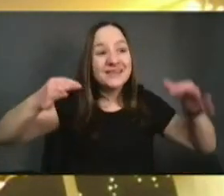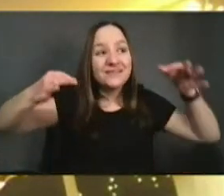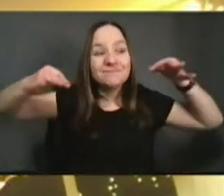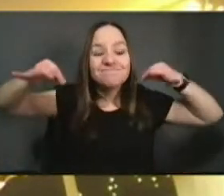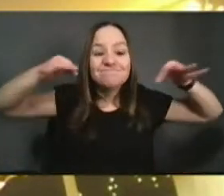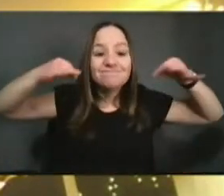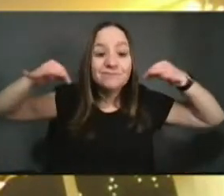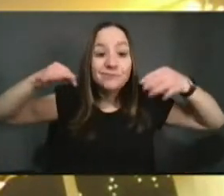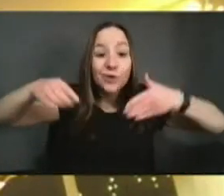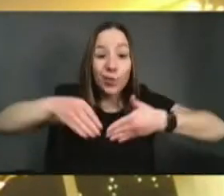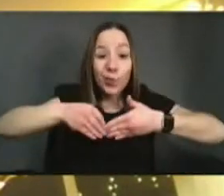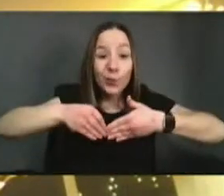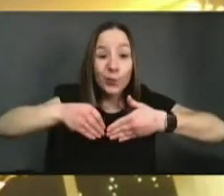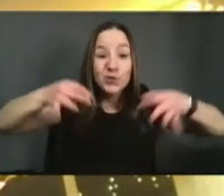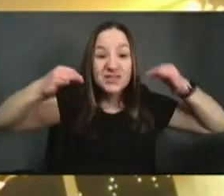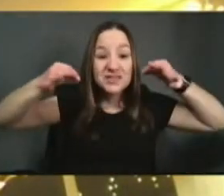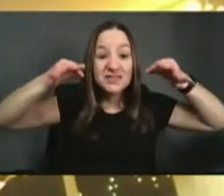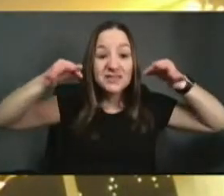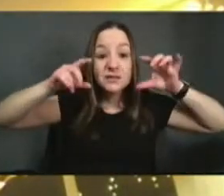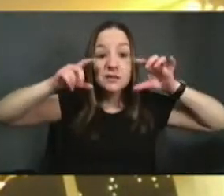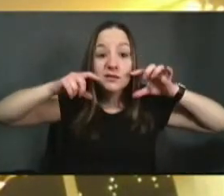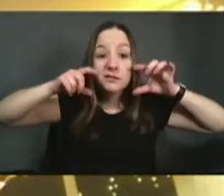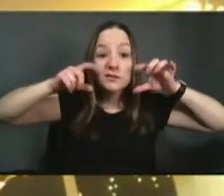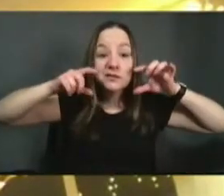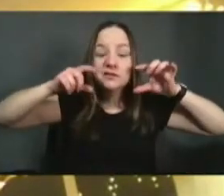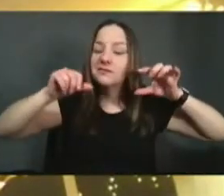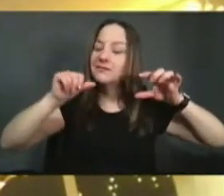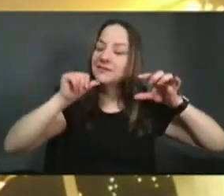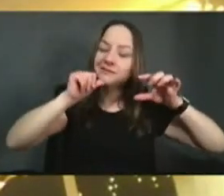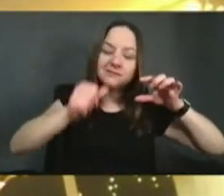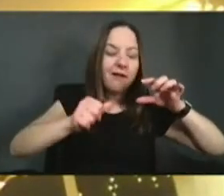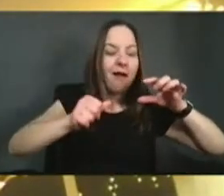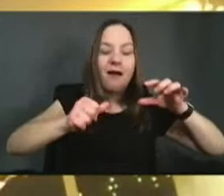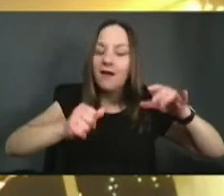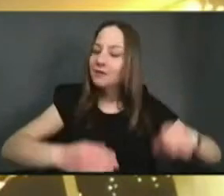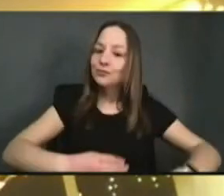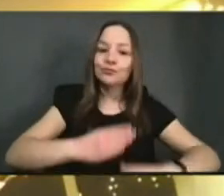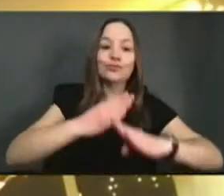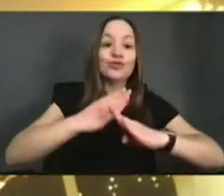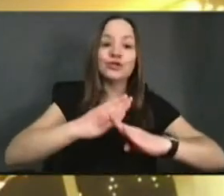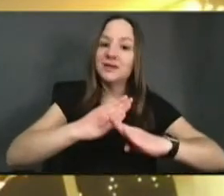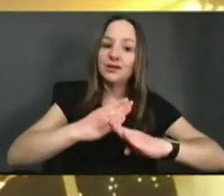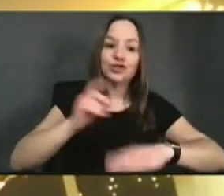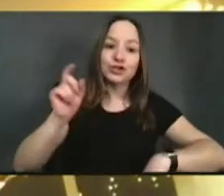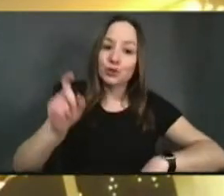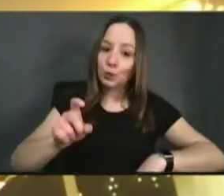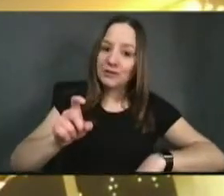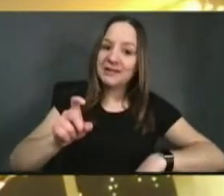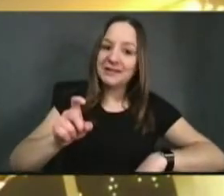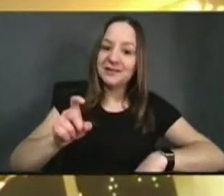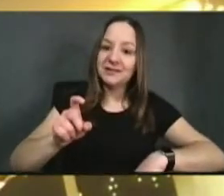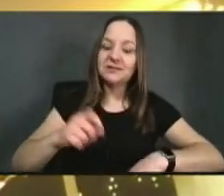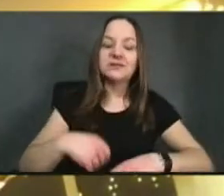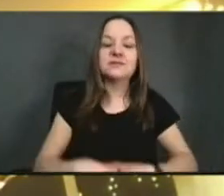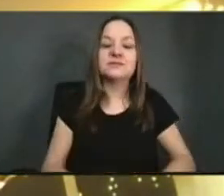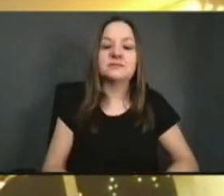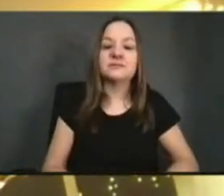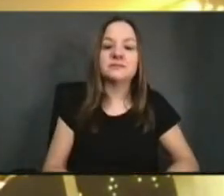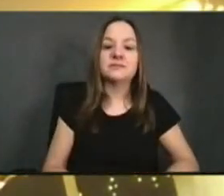wearing it just loosely around your around your nose and mouth. Do not offer. The project does